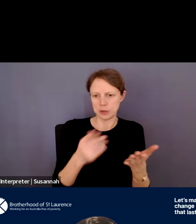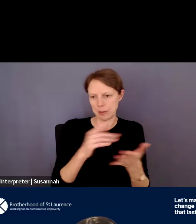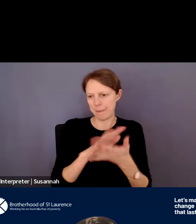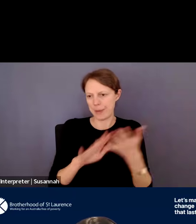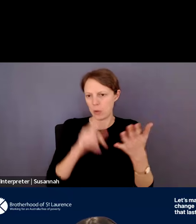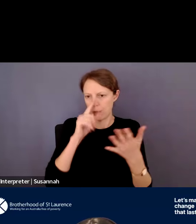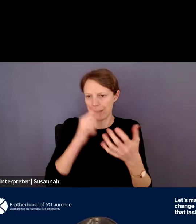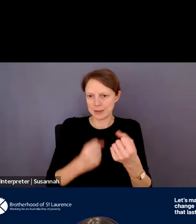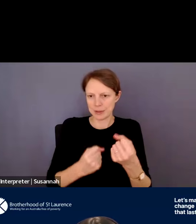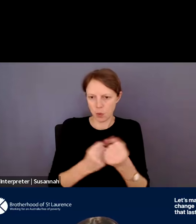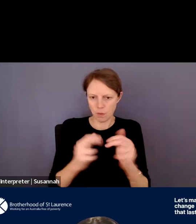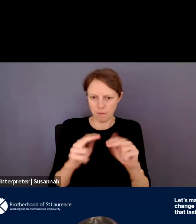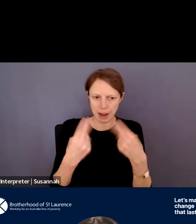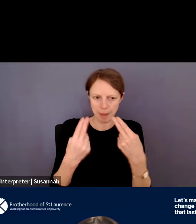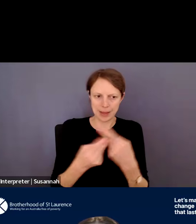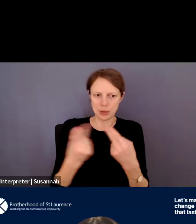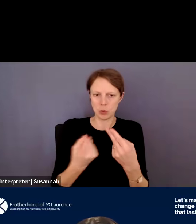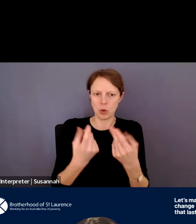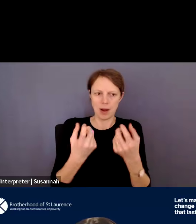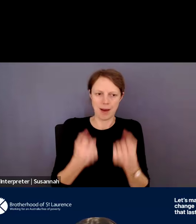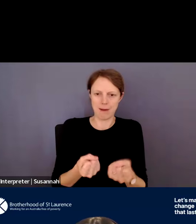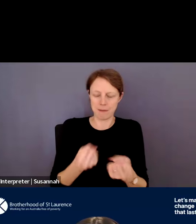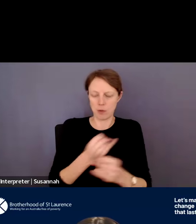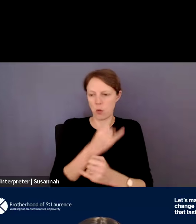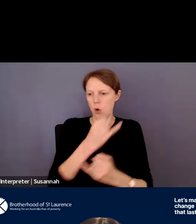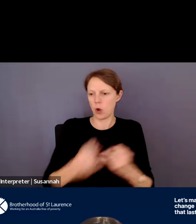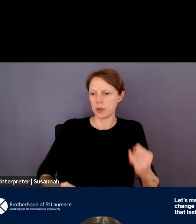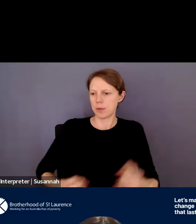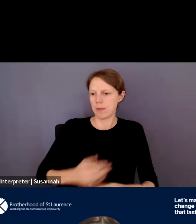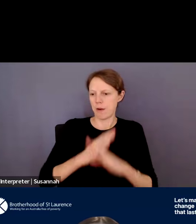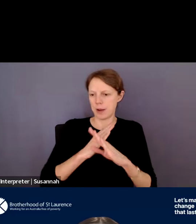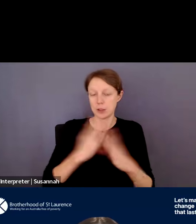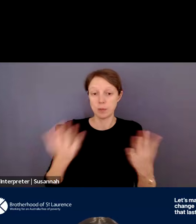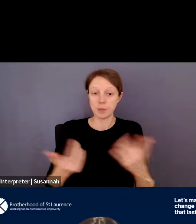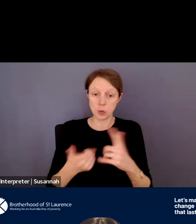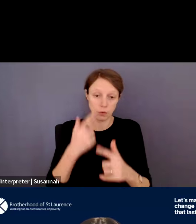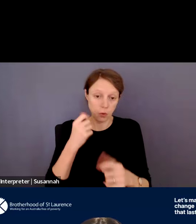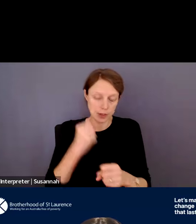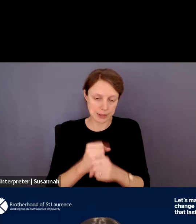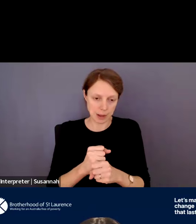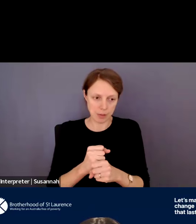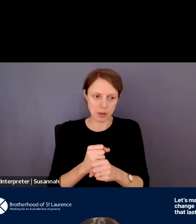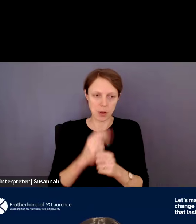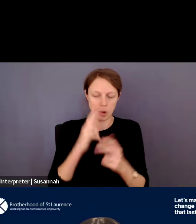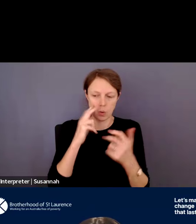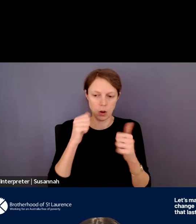barriers to accessing the early years system. So what it looks like is it brings community